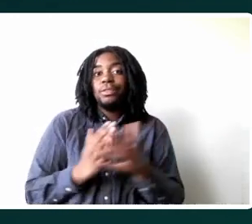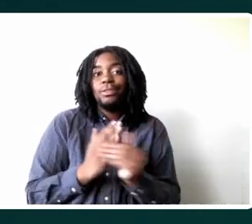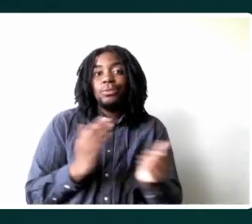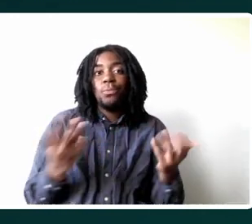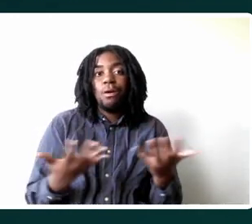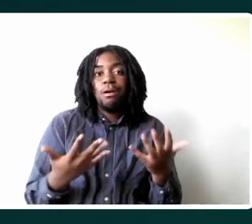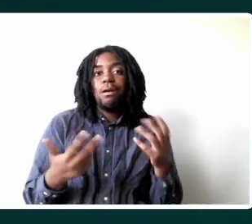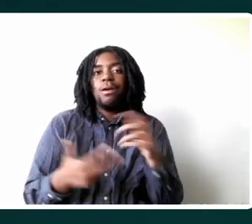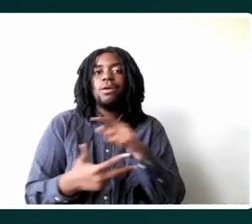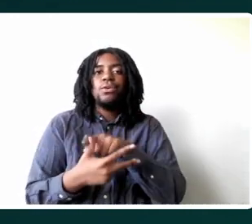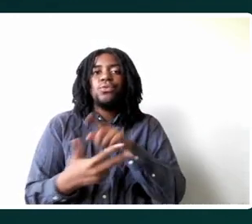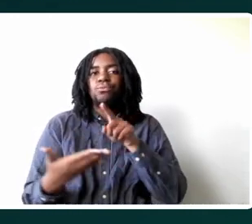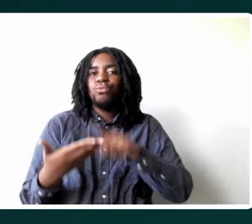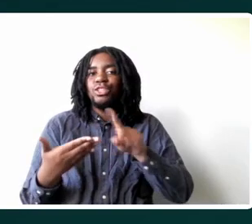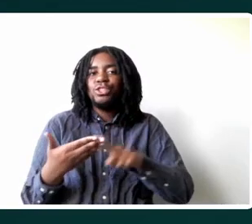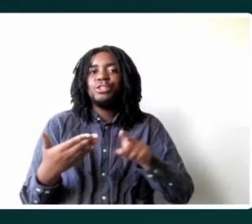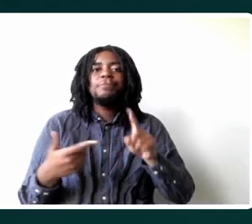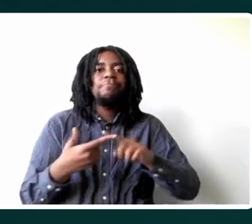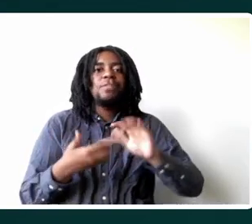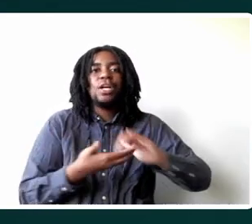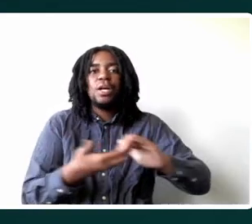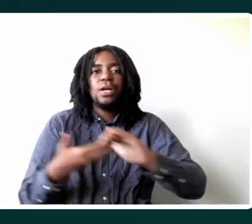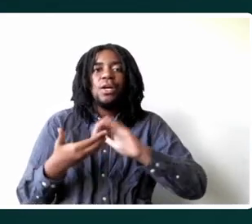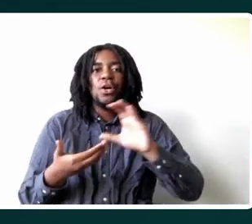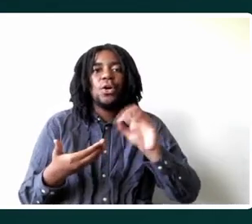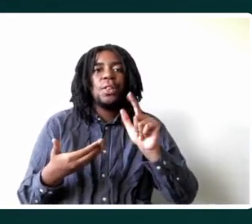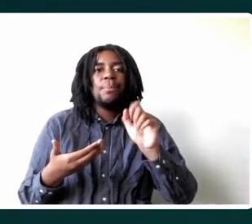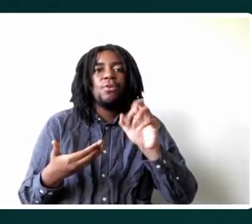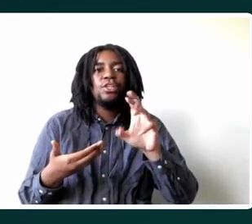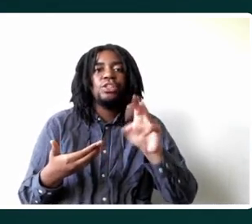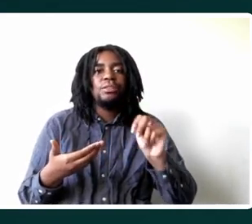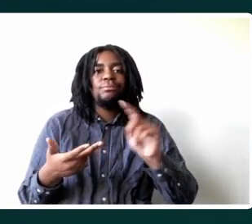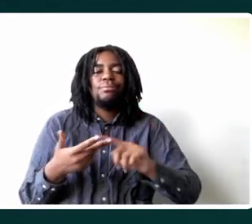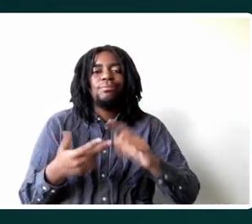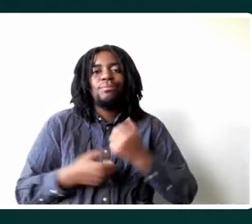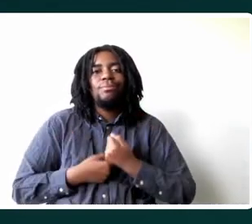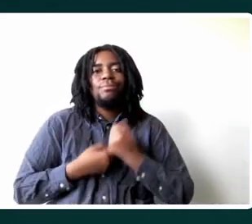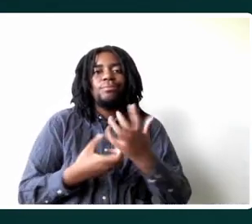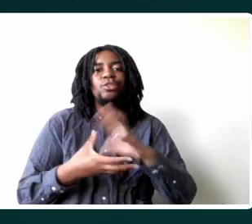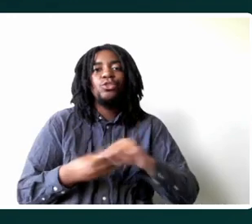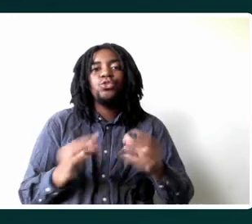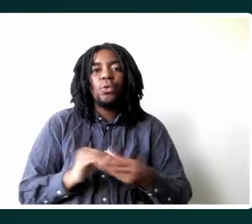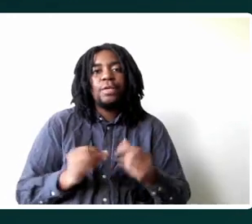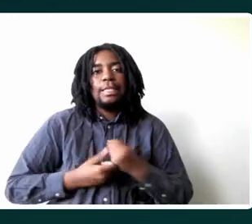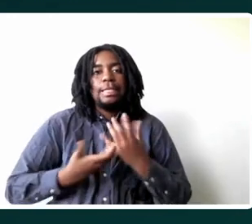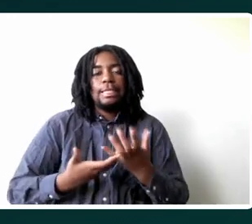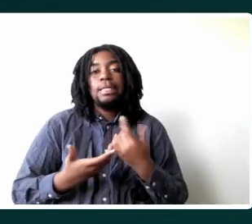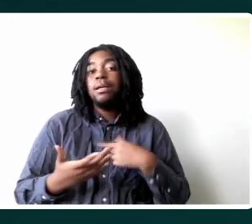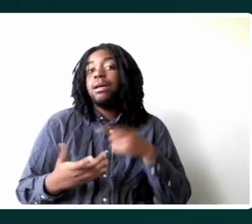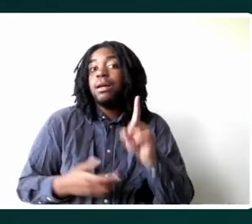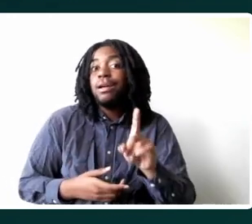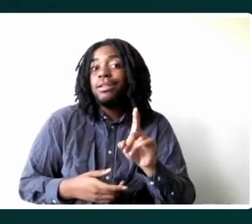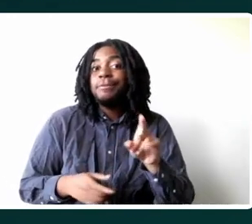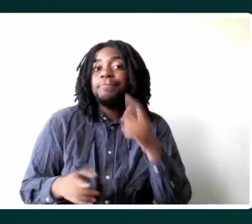storytelling. And you'll also notice, hopefully, that those should be immediately transferable.